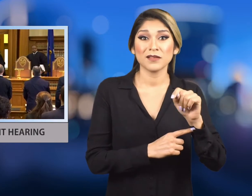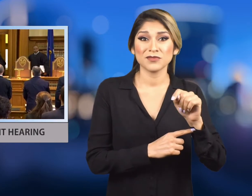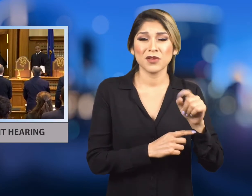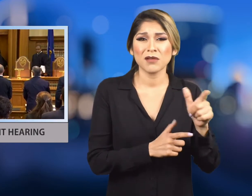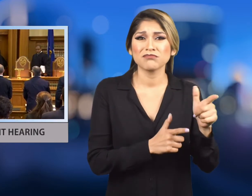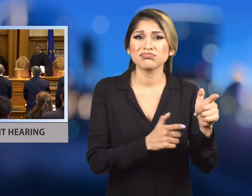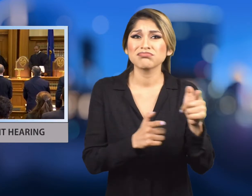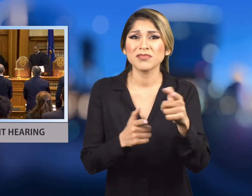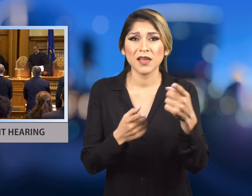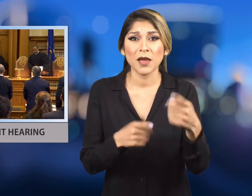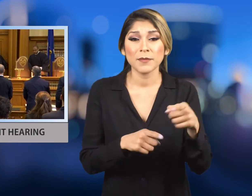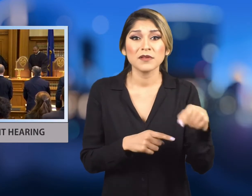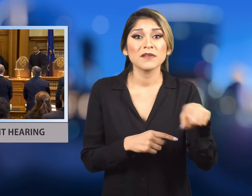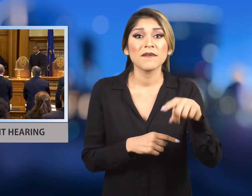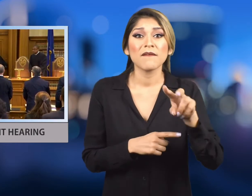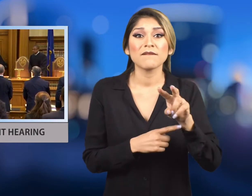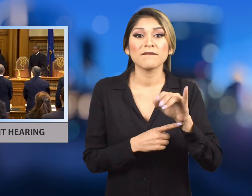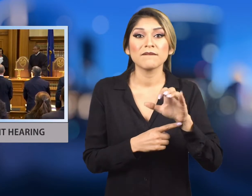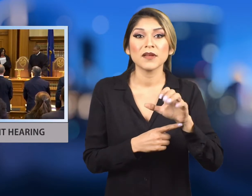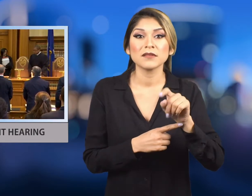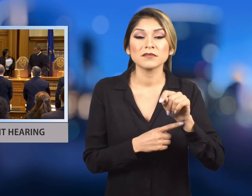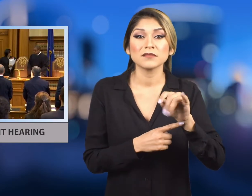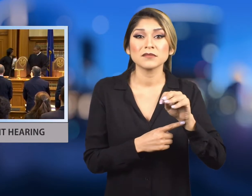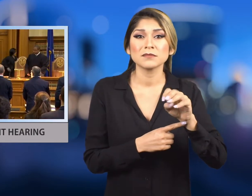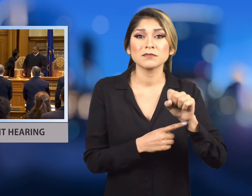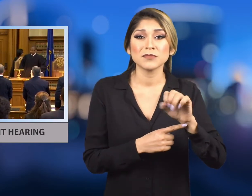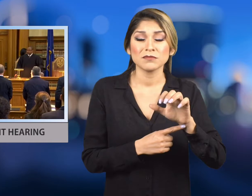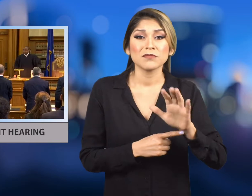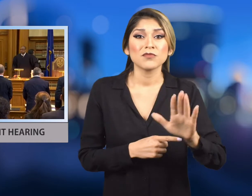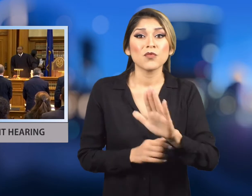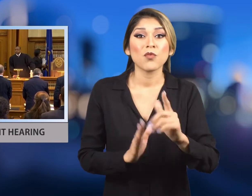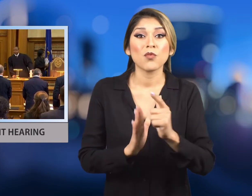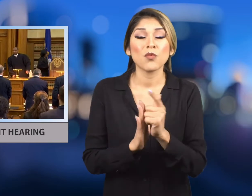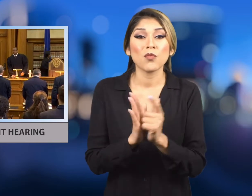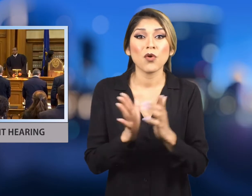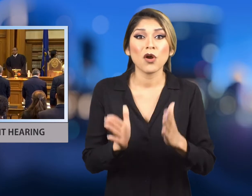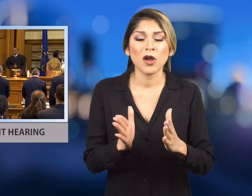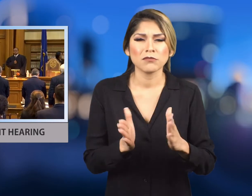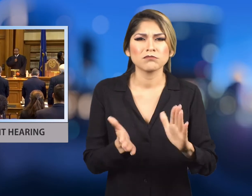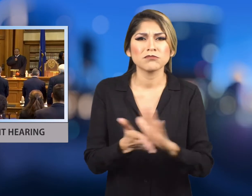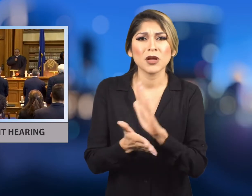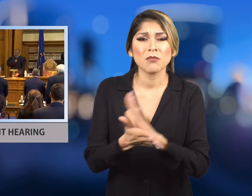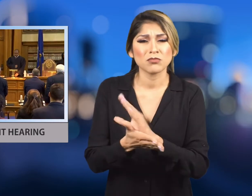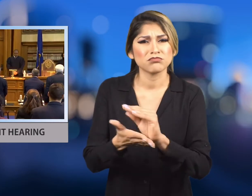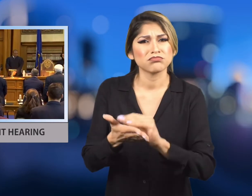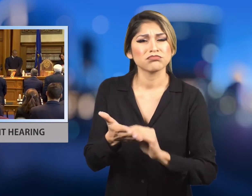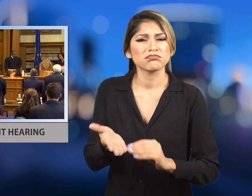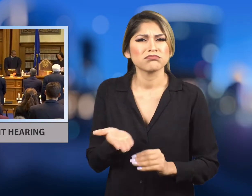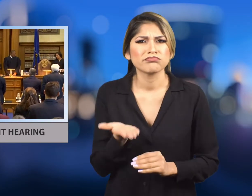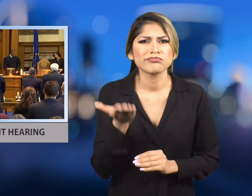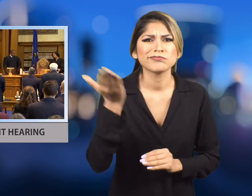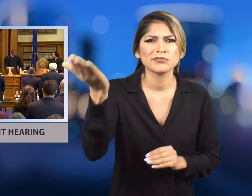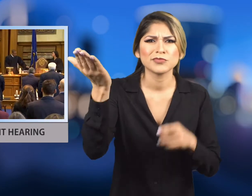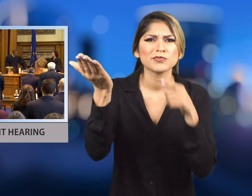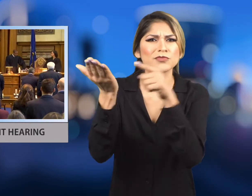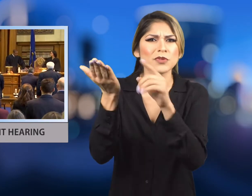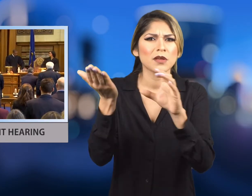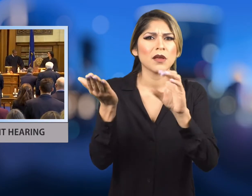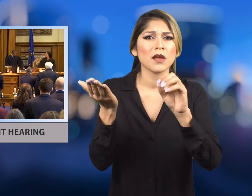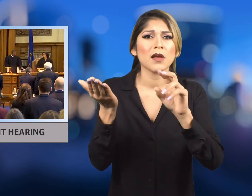Newtown shooting are asking the